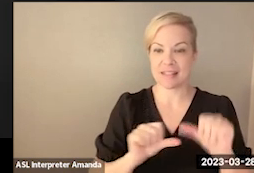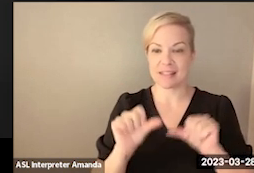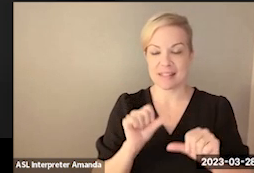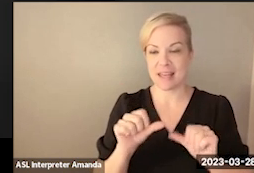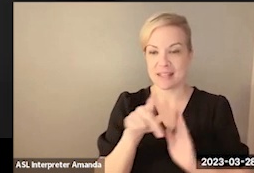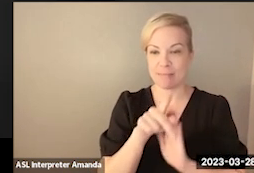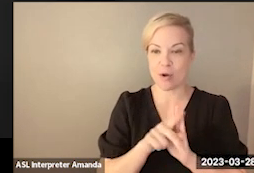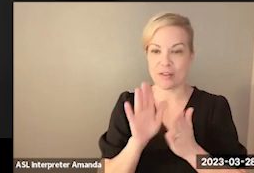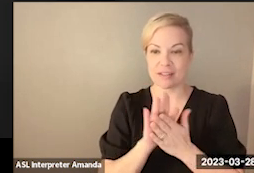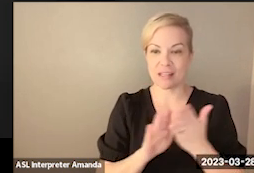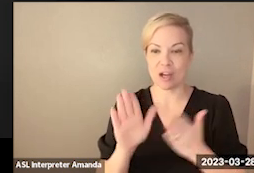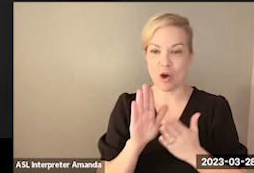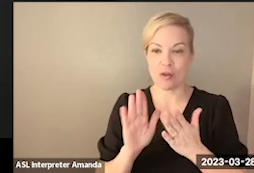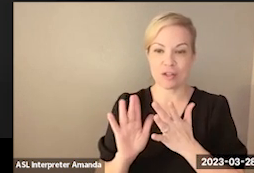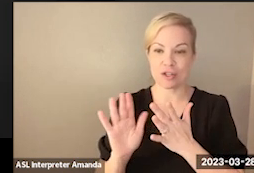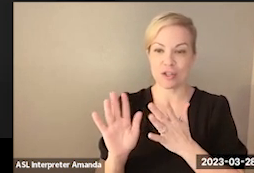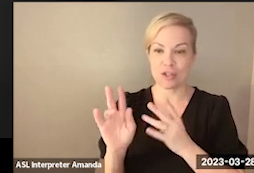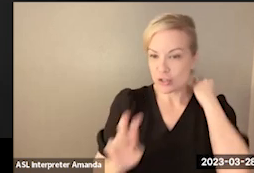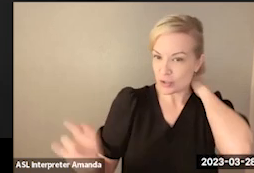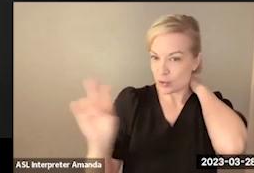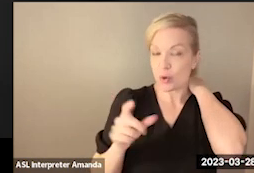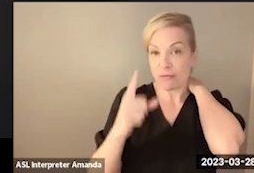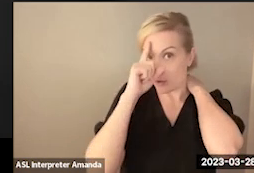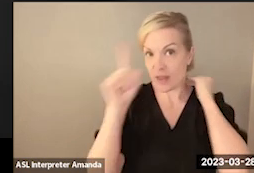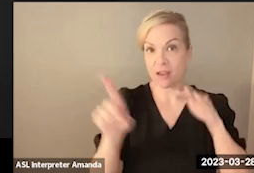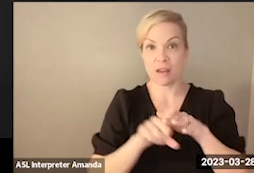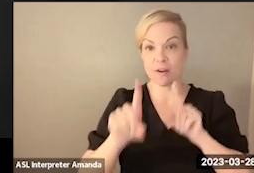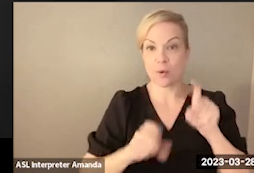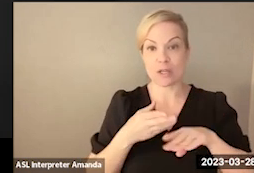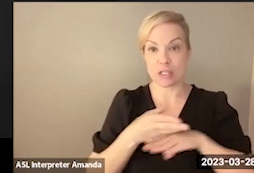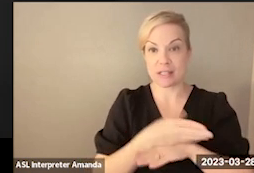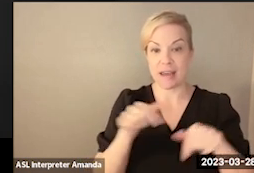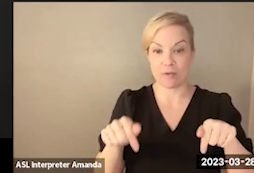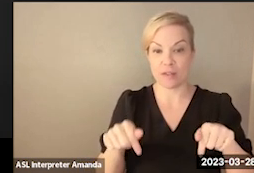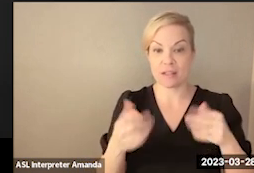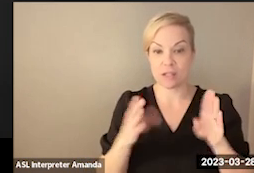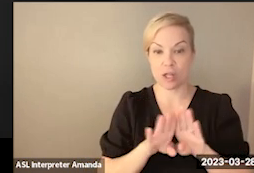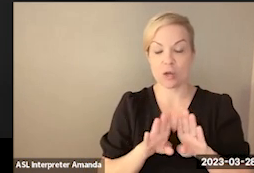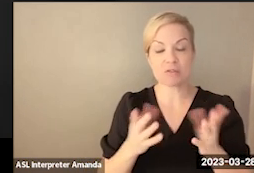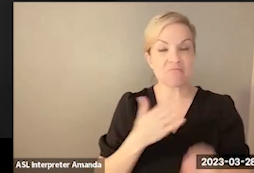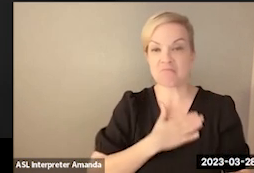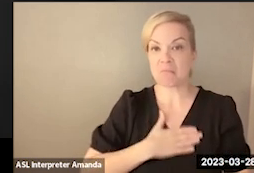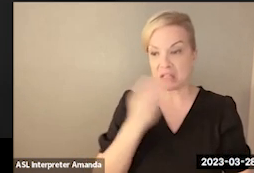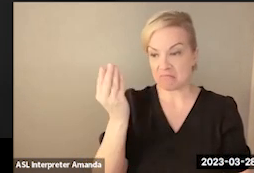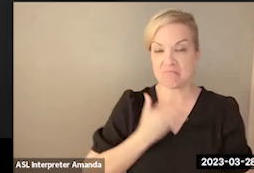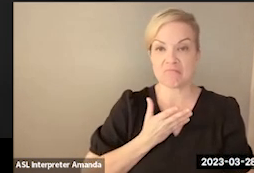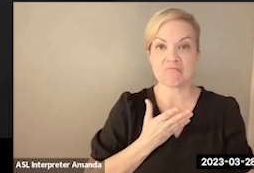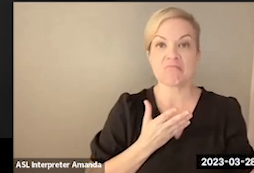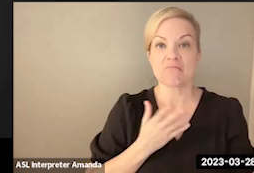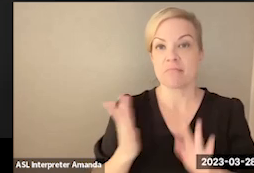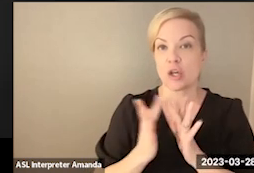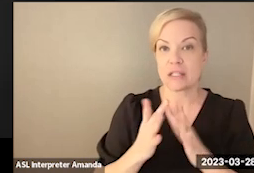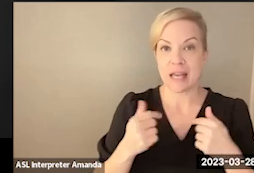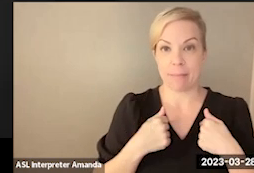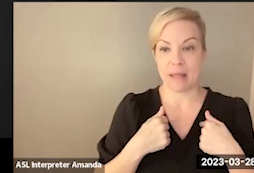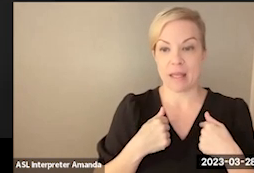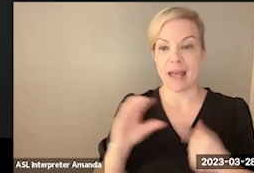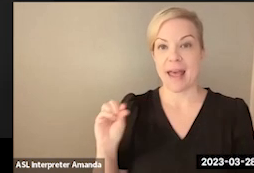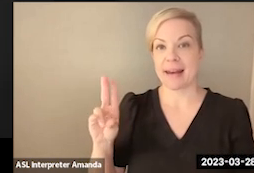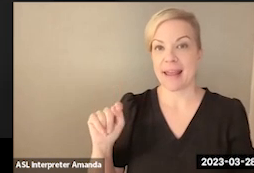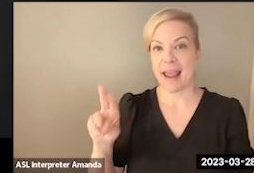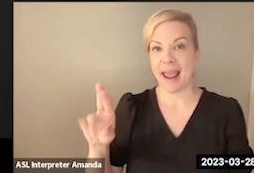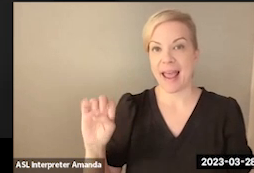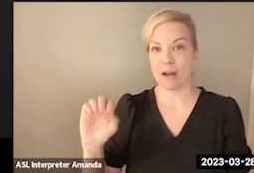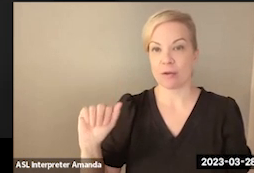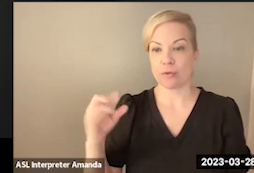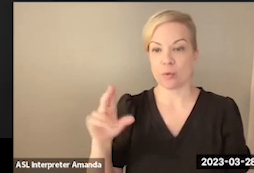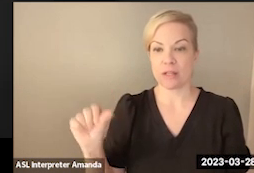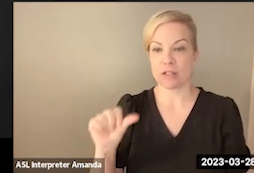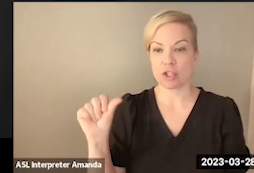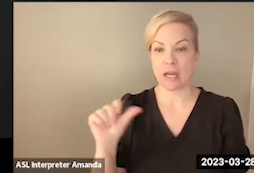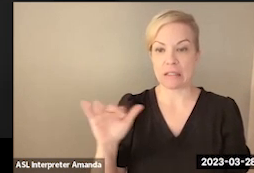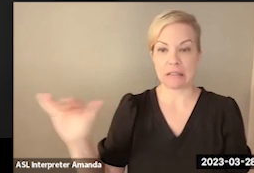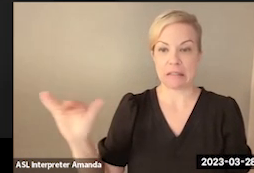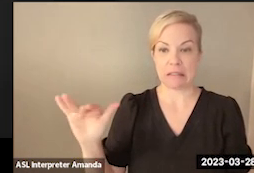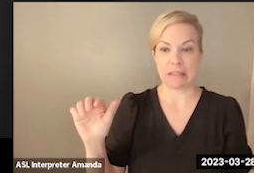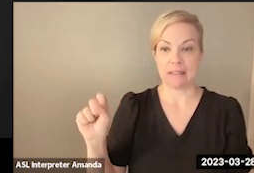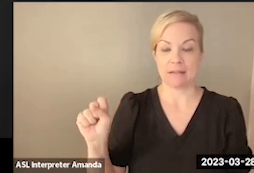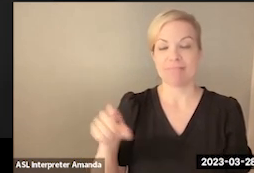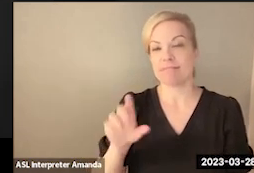Kimberly: if you think of any questions after we close up, feel free to reach out to me@outreachatsidepalnetwork.org and i'll put that in the chat.